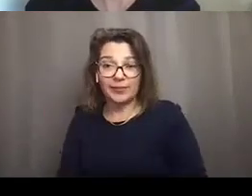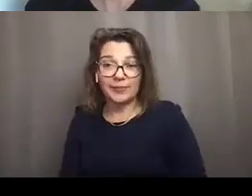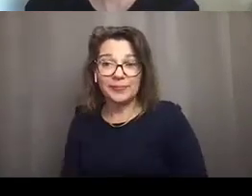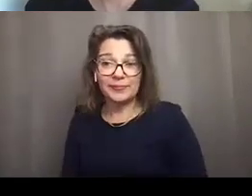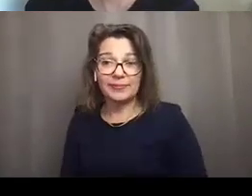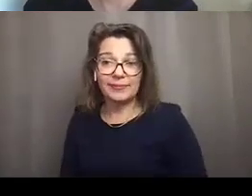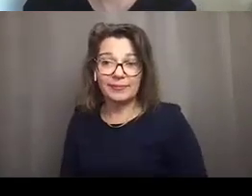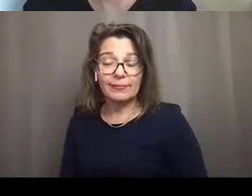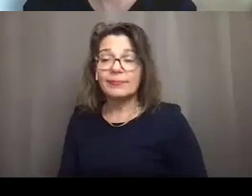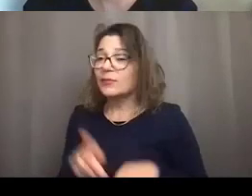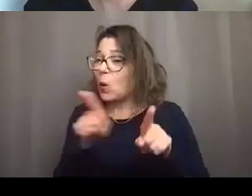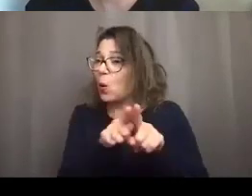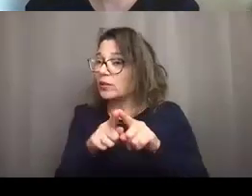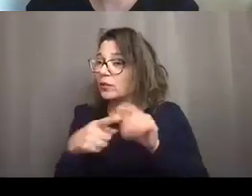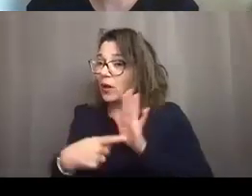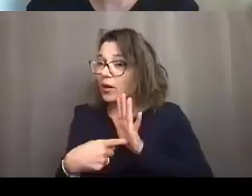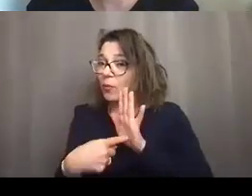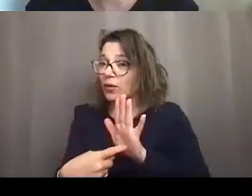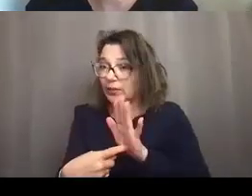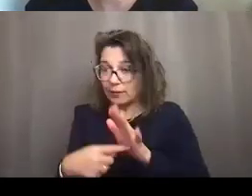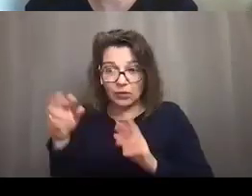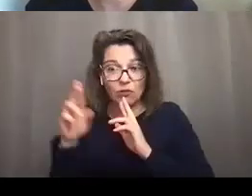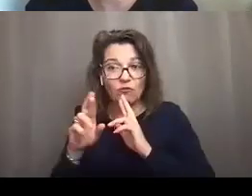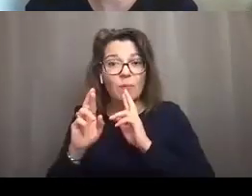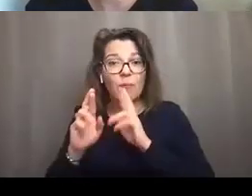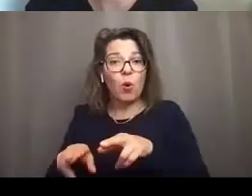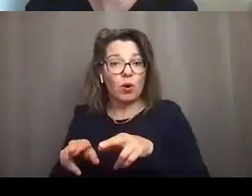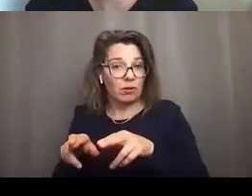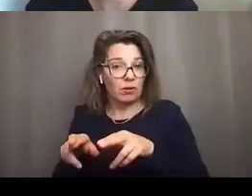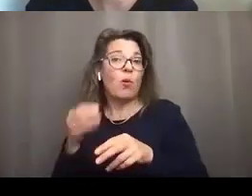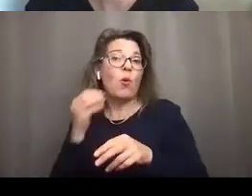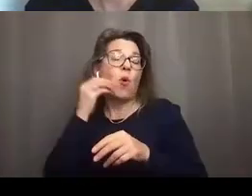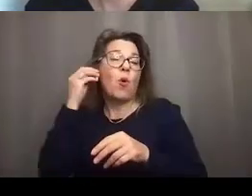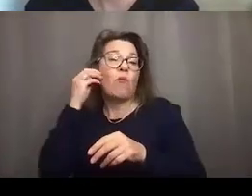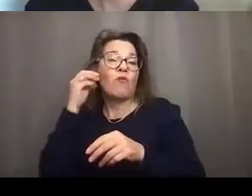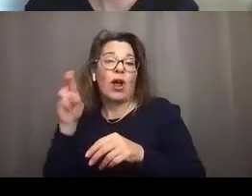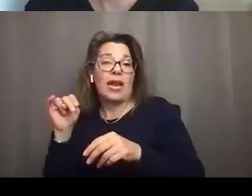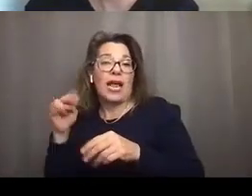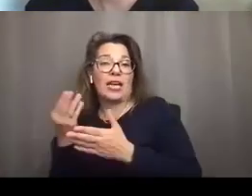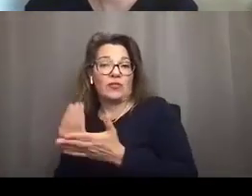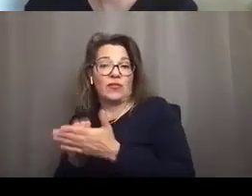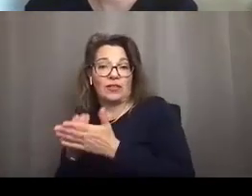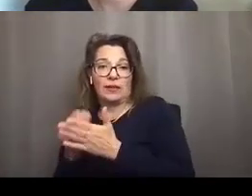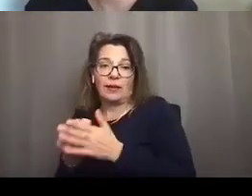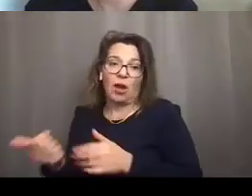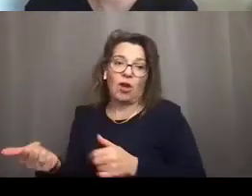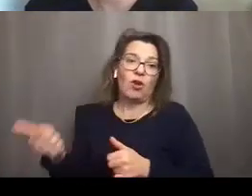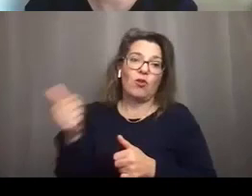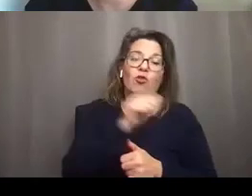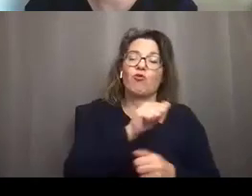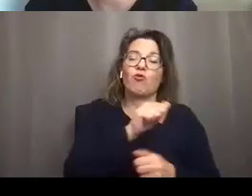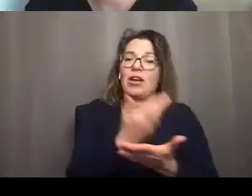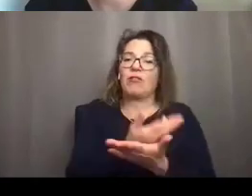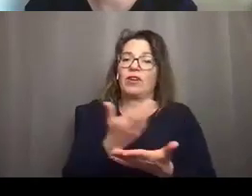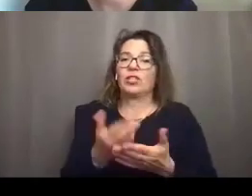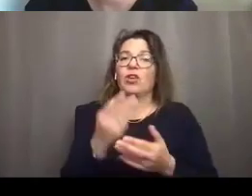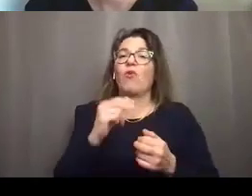I also want to point out that while RePORT is the home for data on NIH funding, there's another great resource focused on the application process.